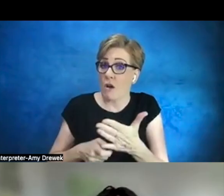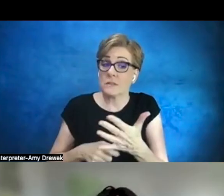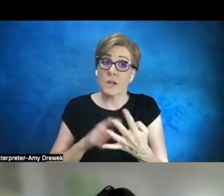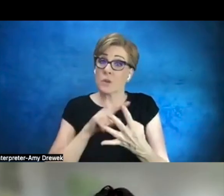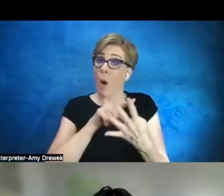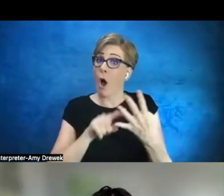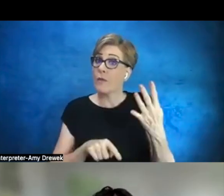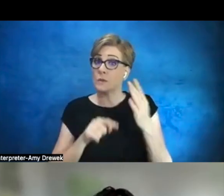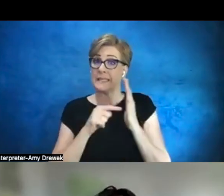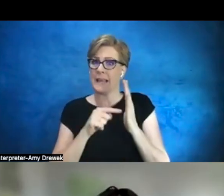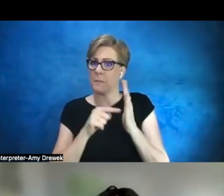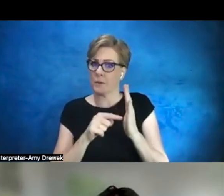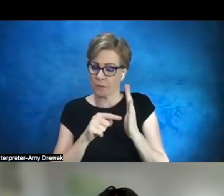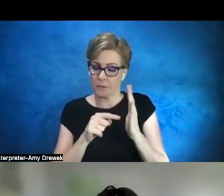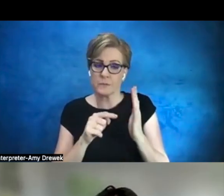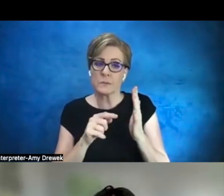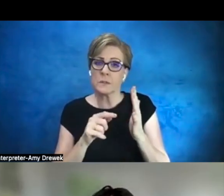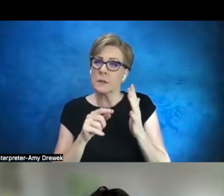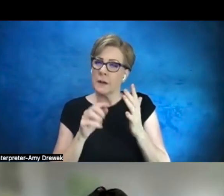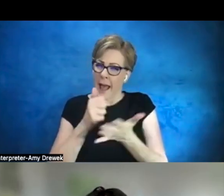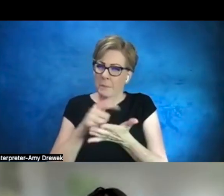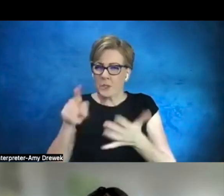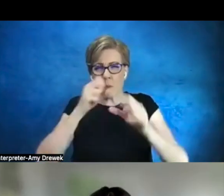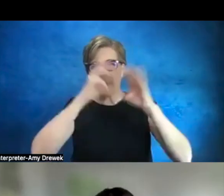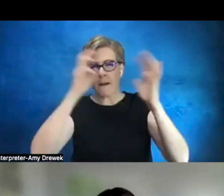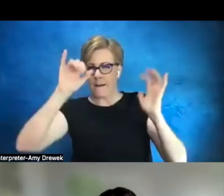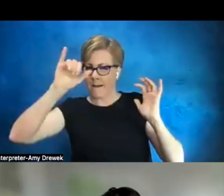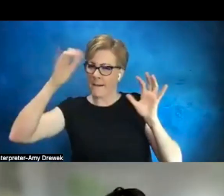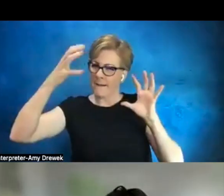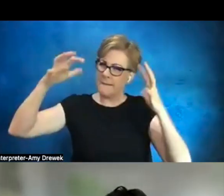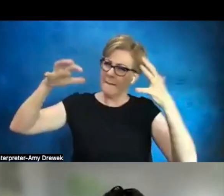ways to kind of see what a DMD event can look like. They may not directly transfer